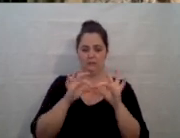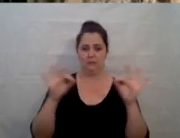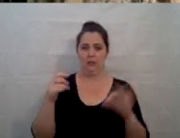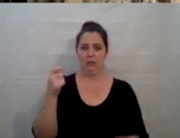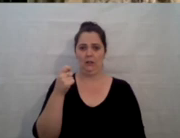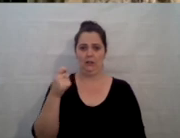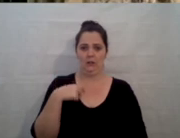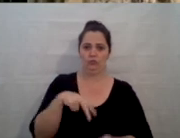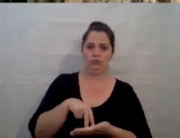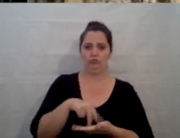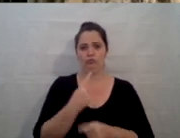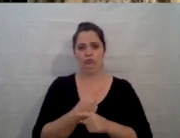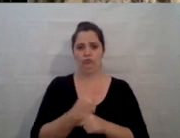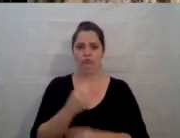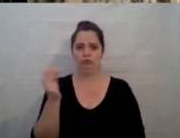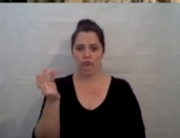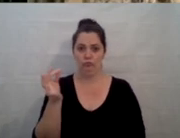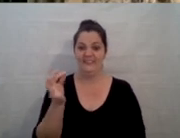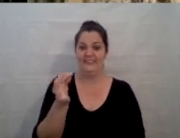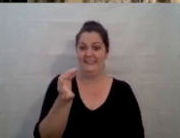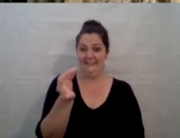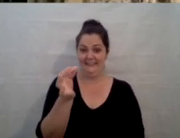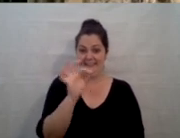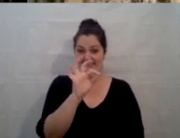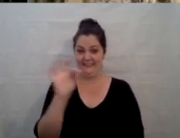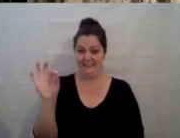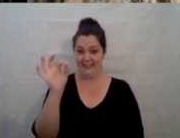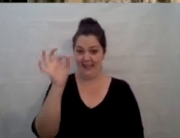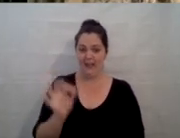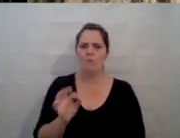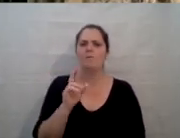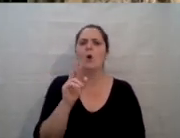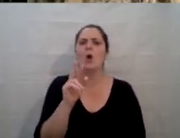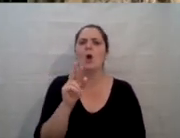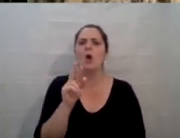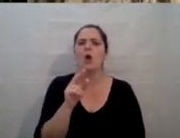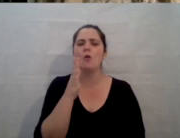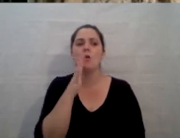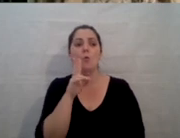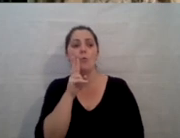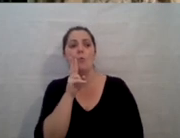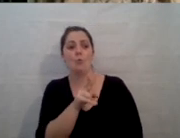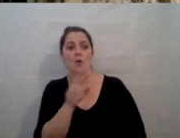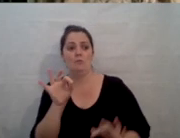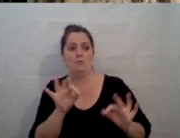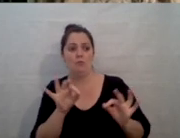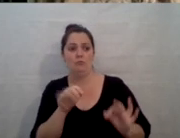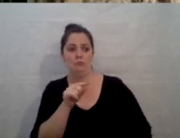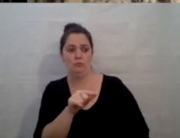This is called a sighting stick and a sighting stick is used for sighting the model when the model is posing before you